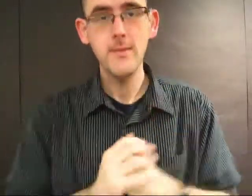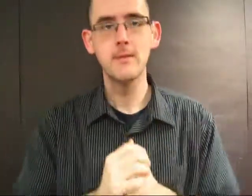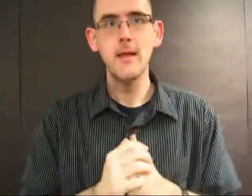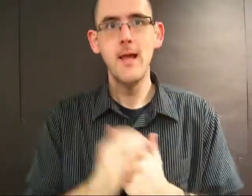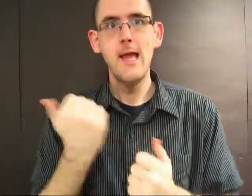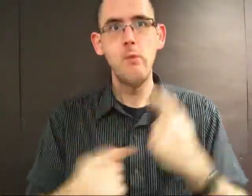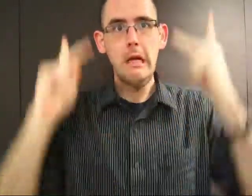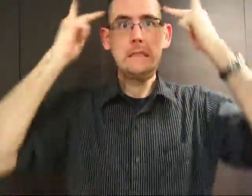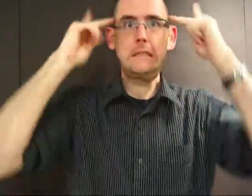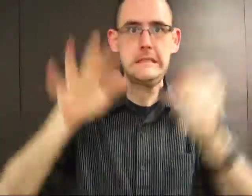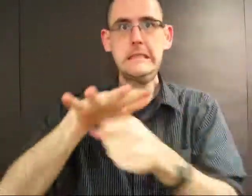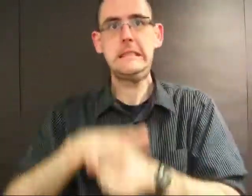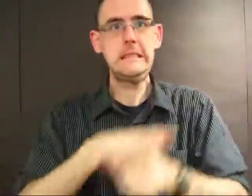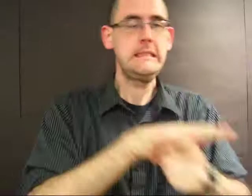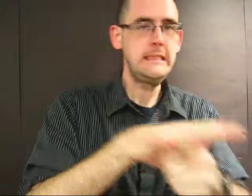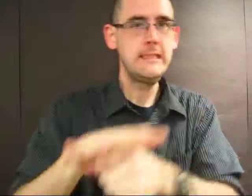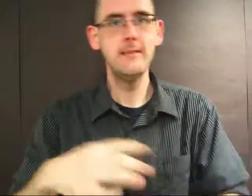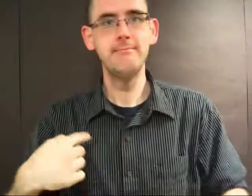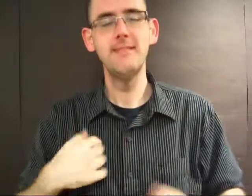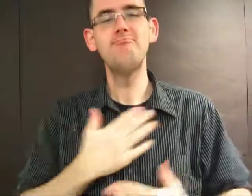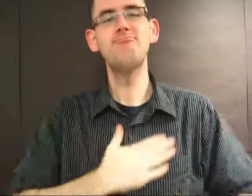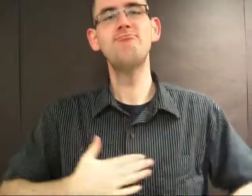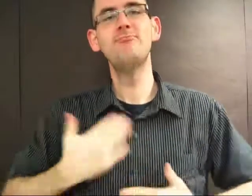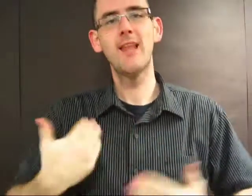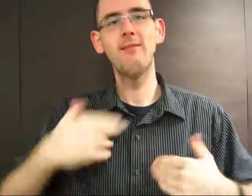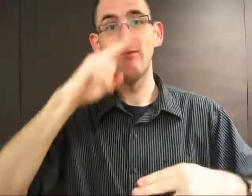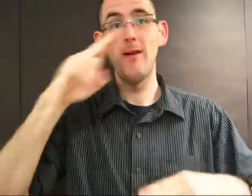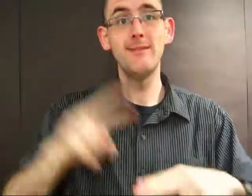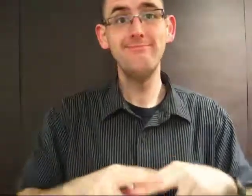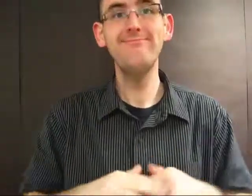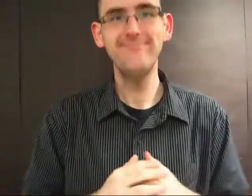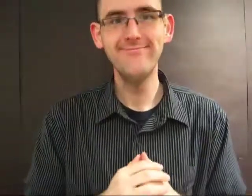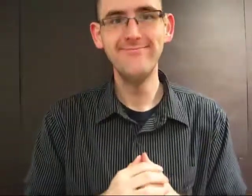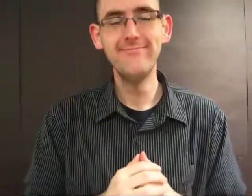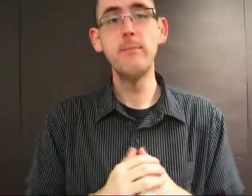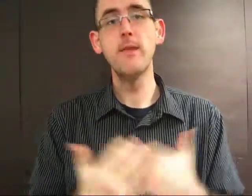Everyone's all stressed out, but I'm having fun!